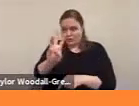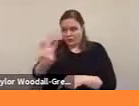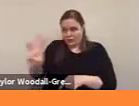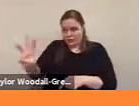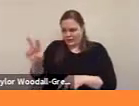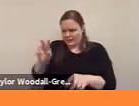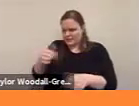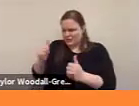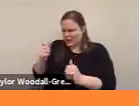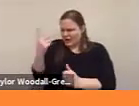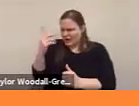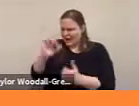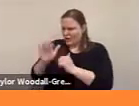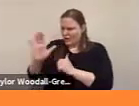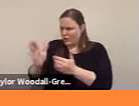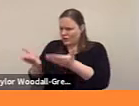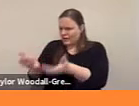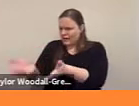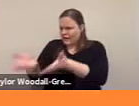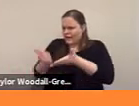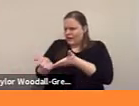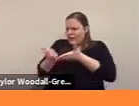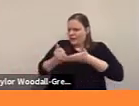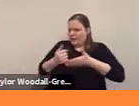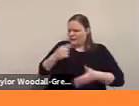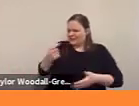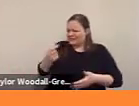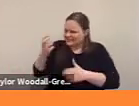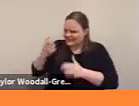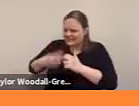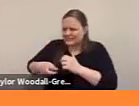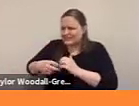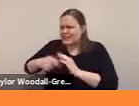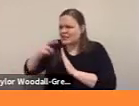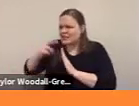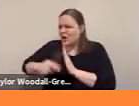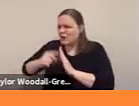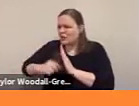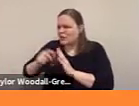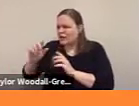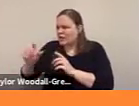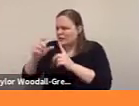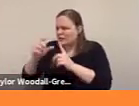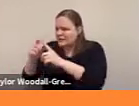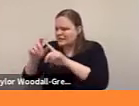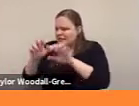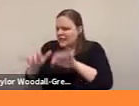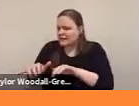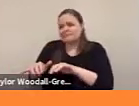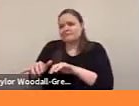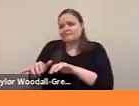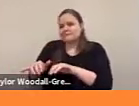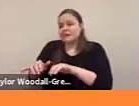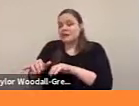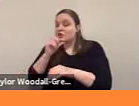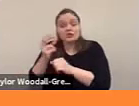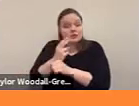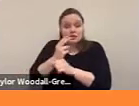but she finds it hard to read the small grey text. She doesn't use a screen reader, so she zooms in on the text in the browser,